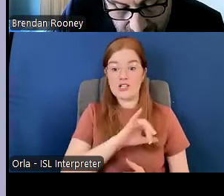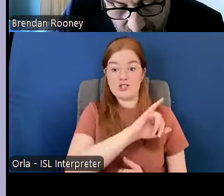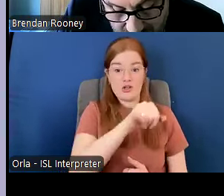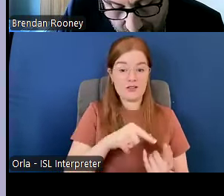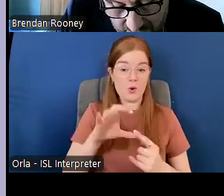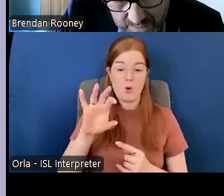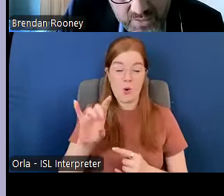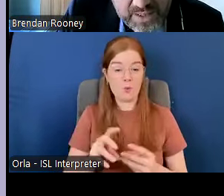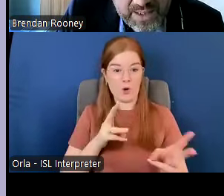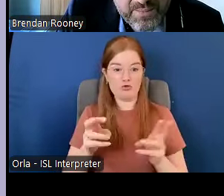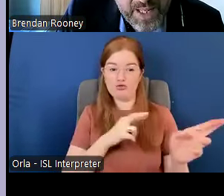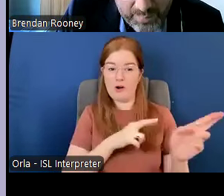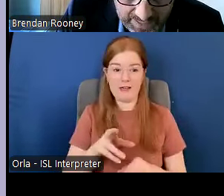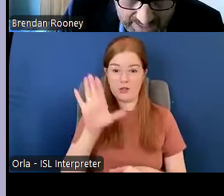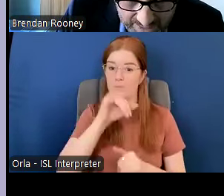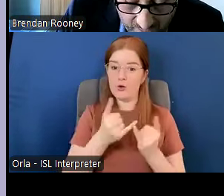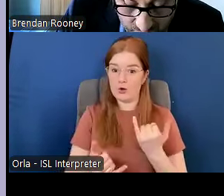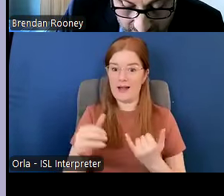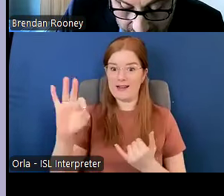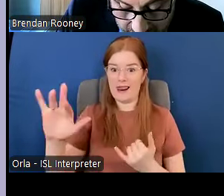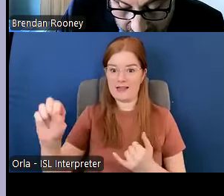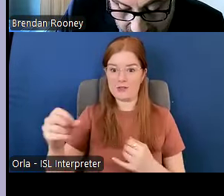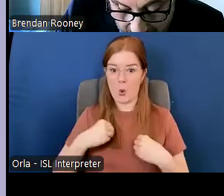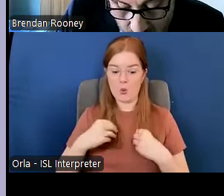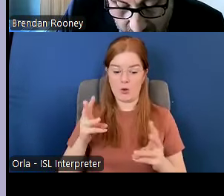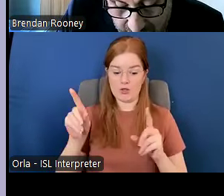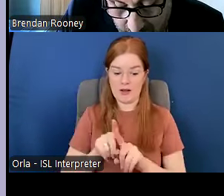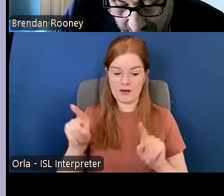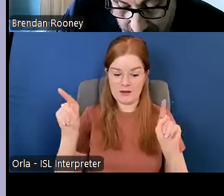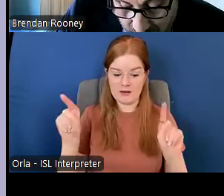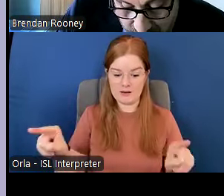often resembles closely Albert Gleizes' own work and the work of some of his future